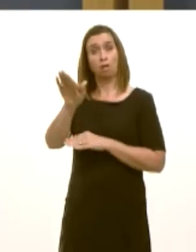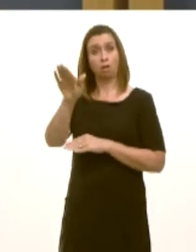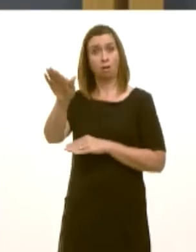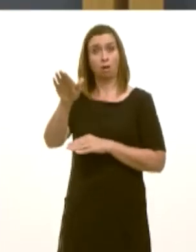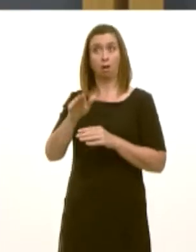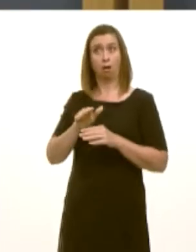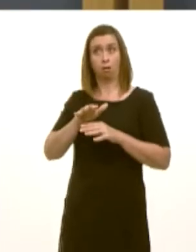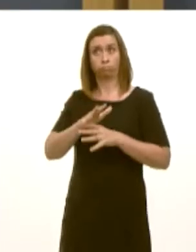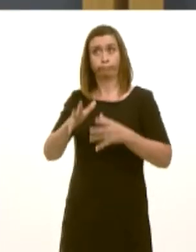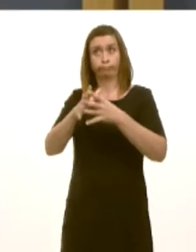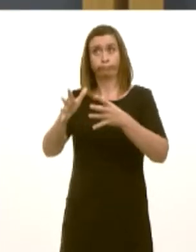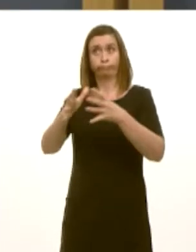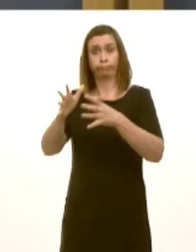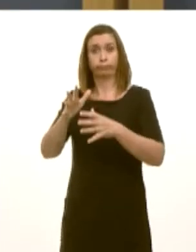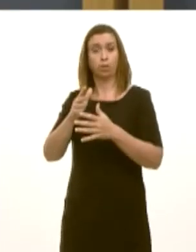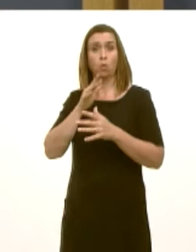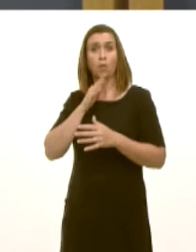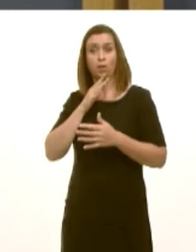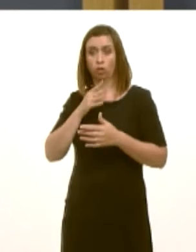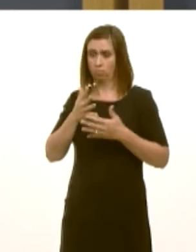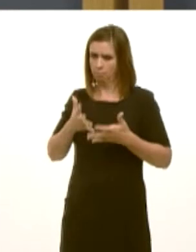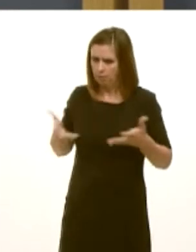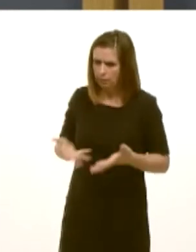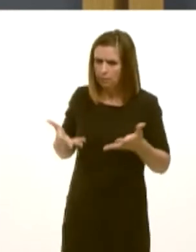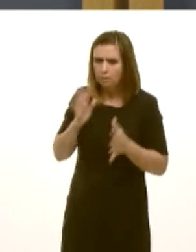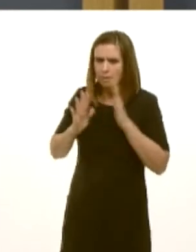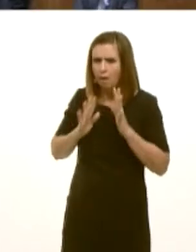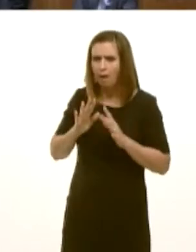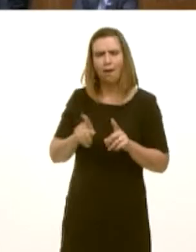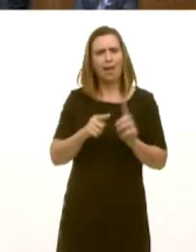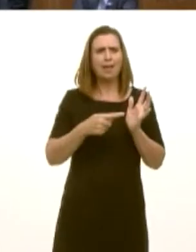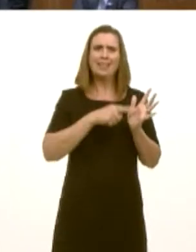What is the Government doing to support groups like Ti a Fi and the Mudiad Meithrin?